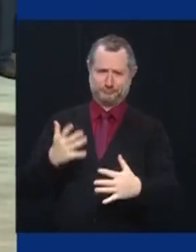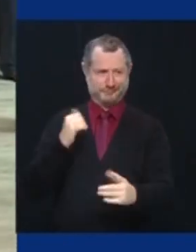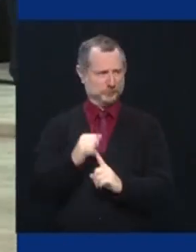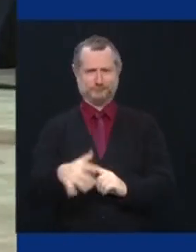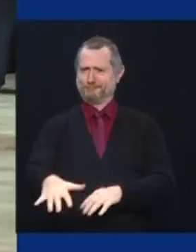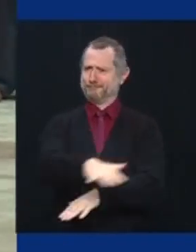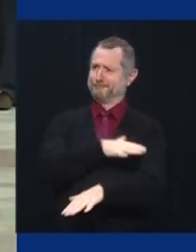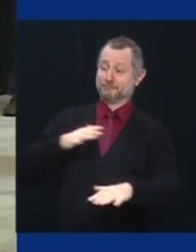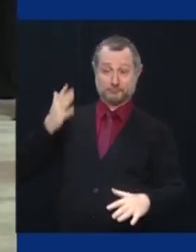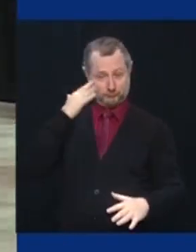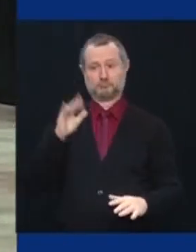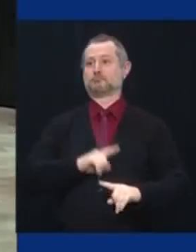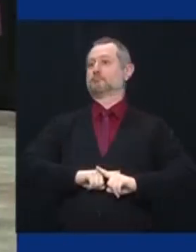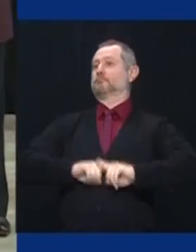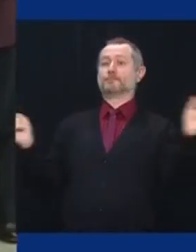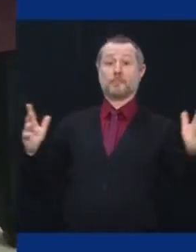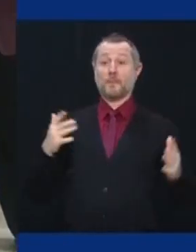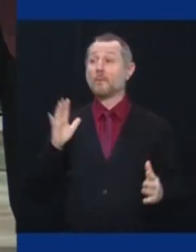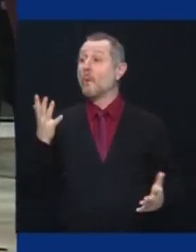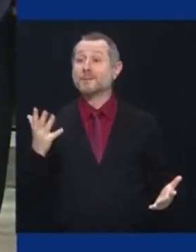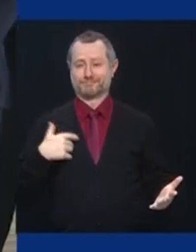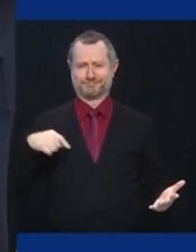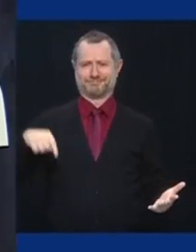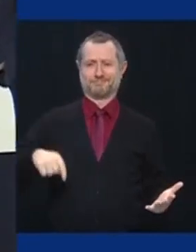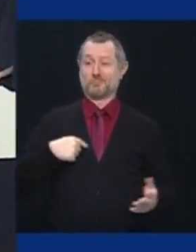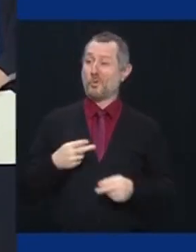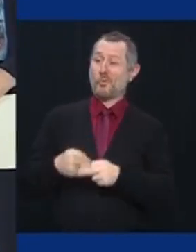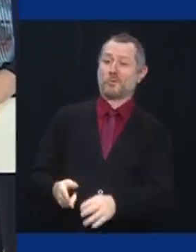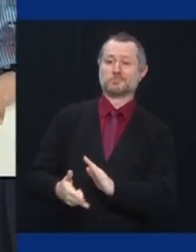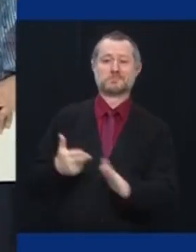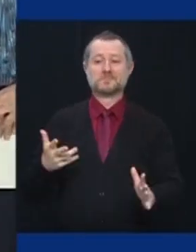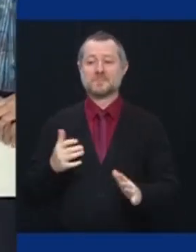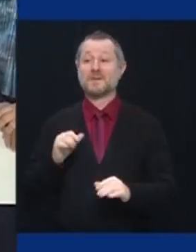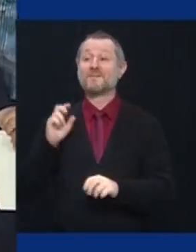NOT A NORMAL STATE FAIR